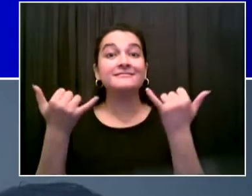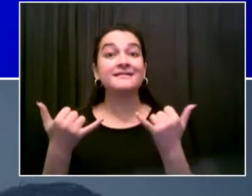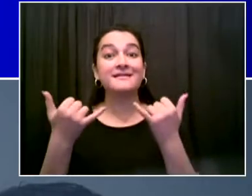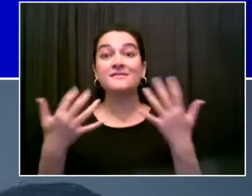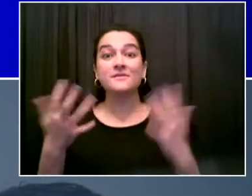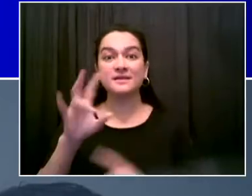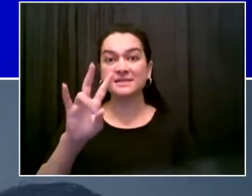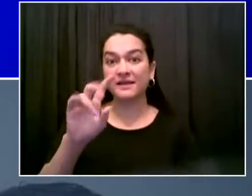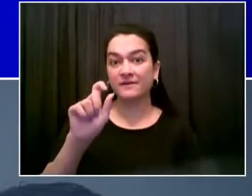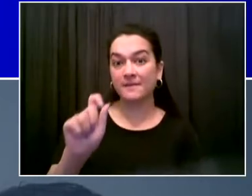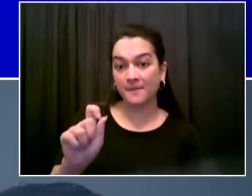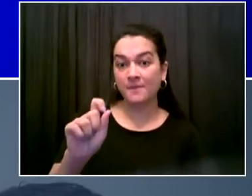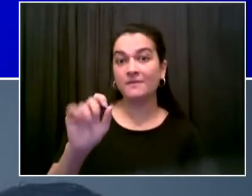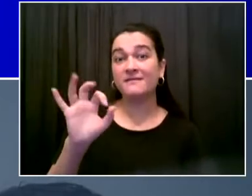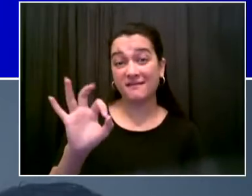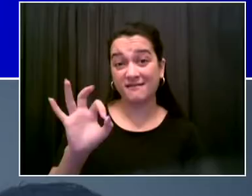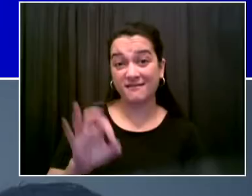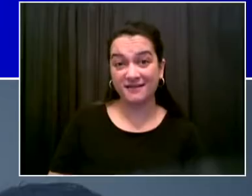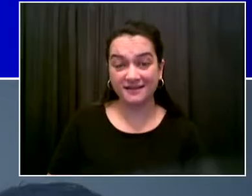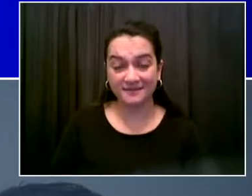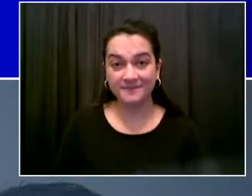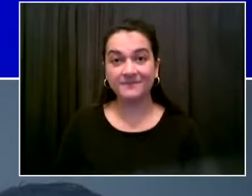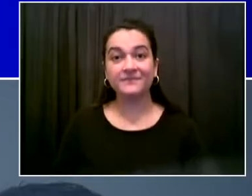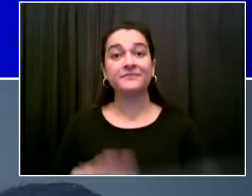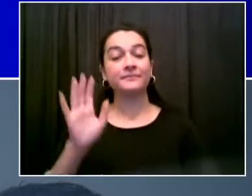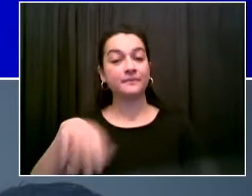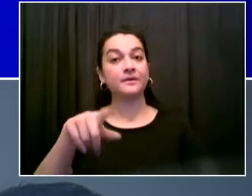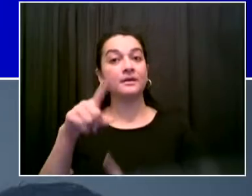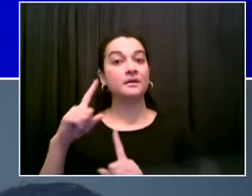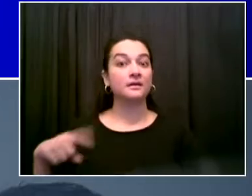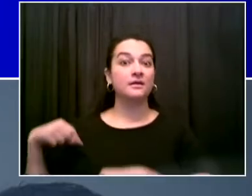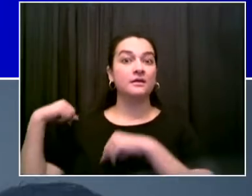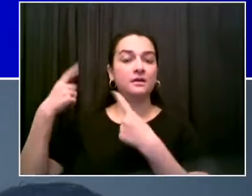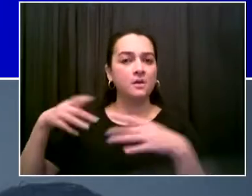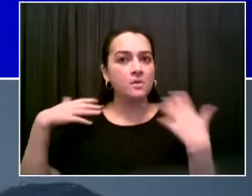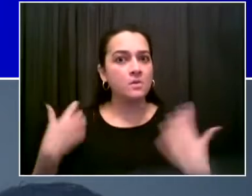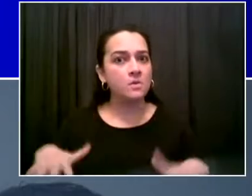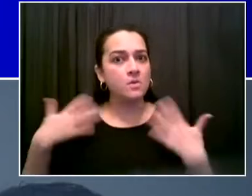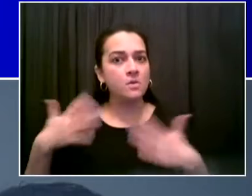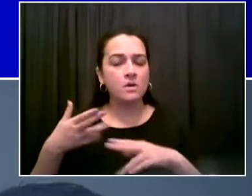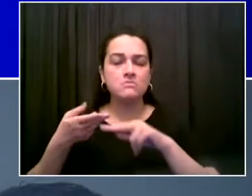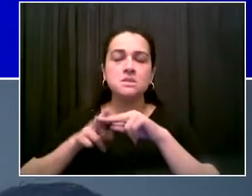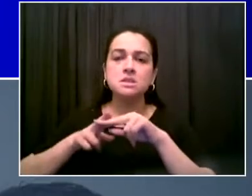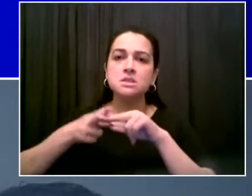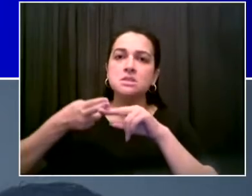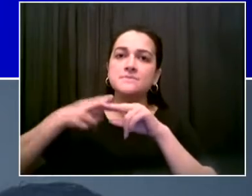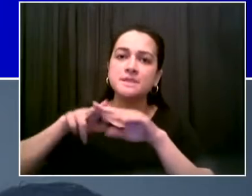VACCINATIONS FROM DAY ONE. AN EXTRAORDINARY EFFORT BRINGING TOGETHER PEOPLE